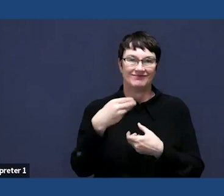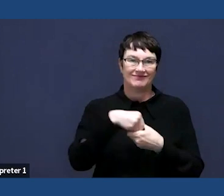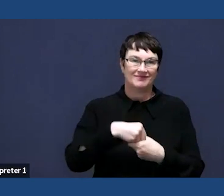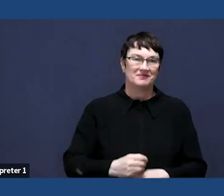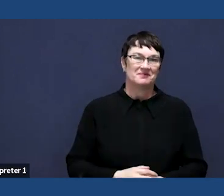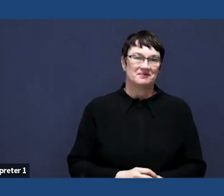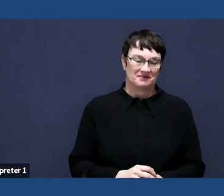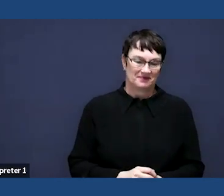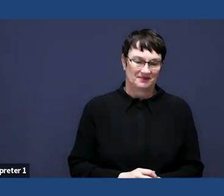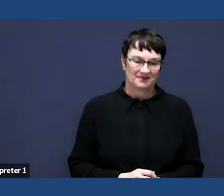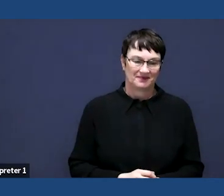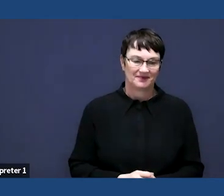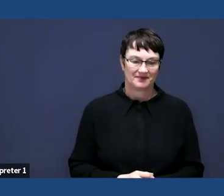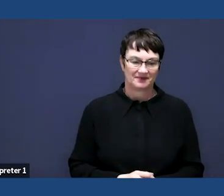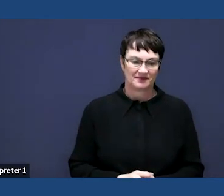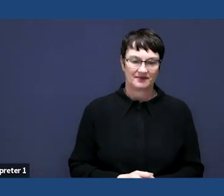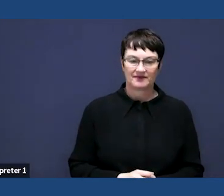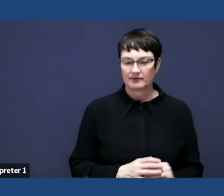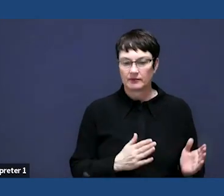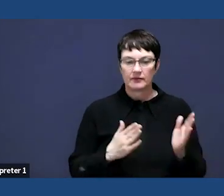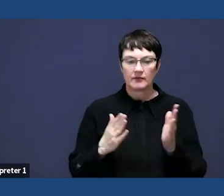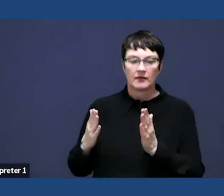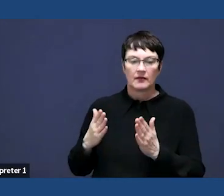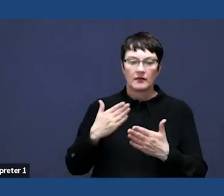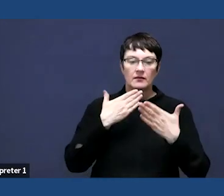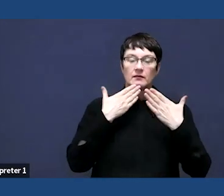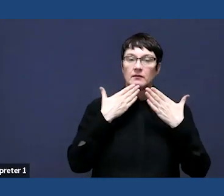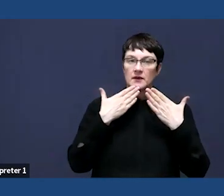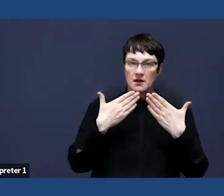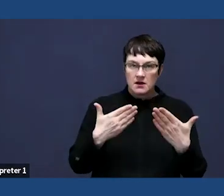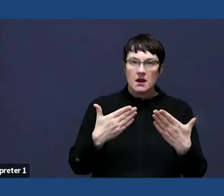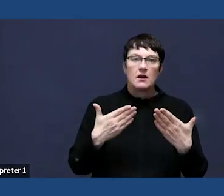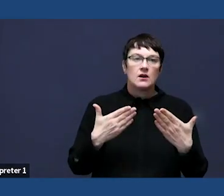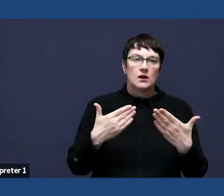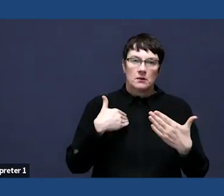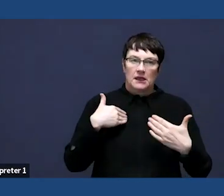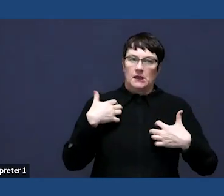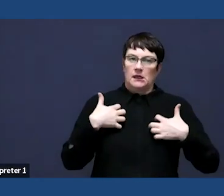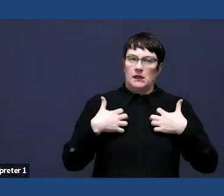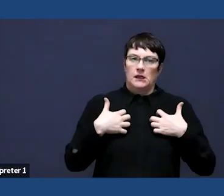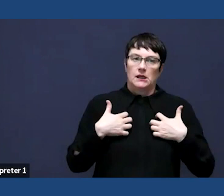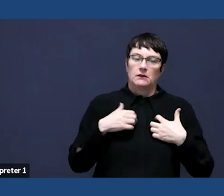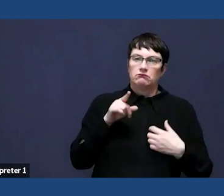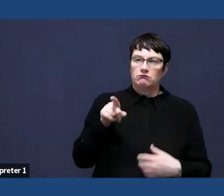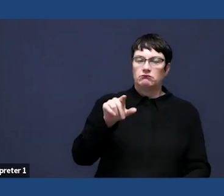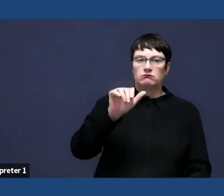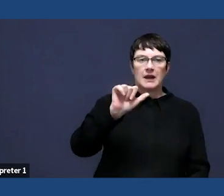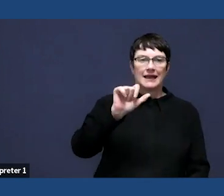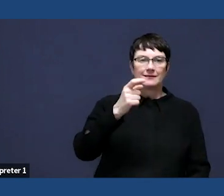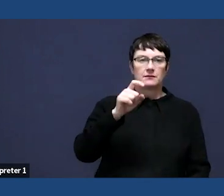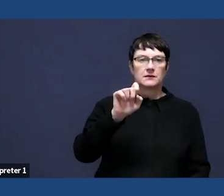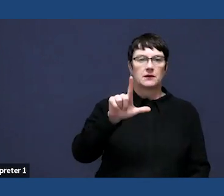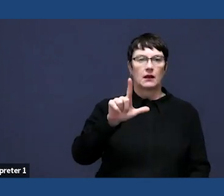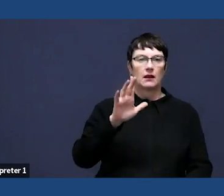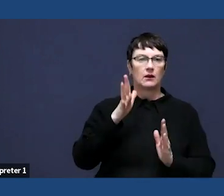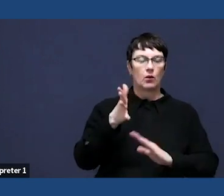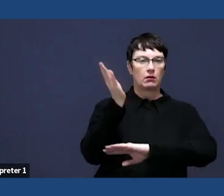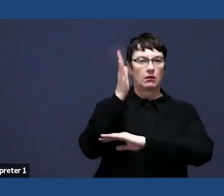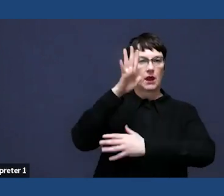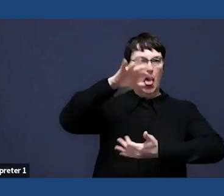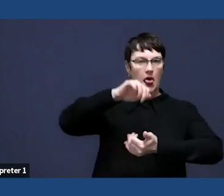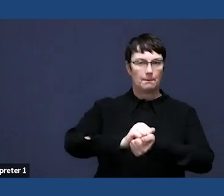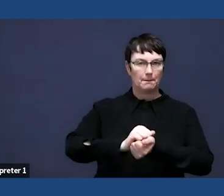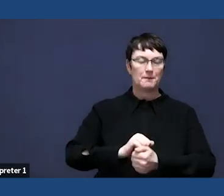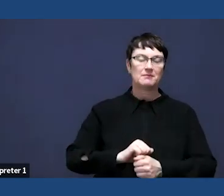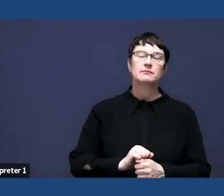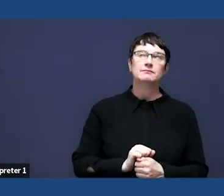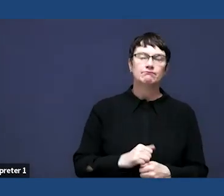I just wanted to add that these are really good points about the individual SDGs.